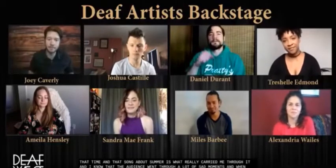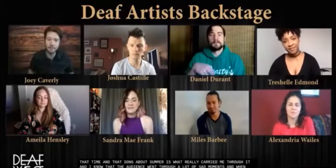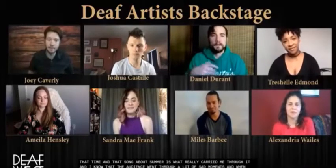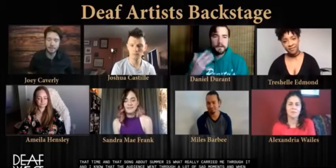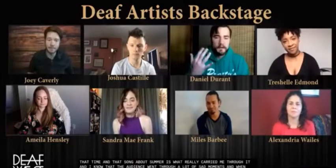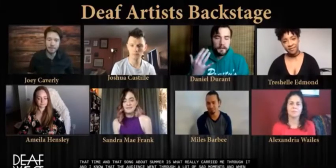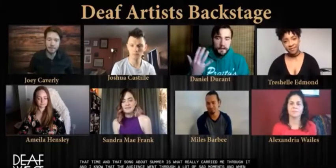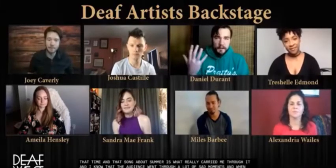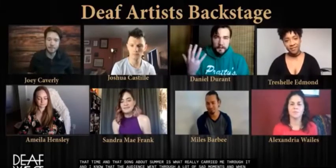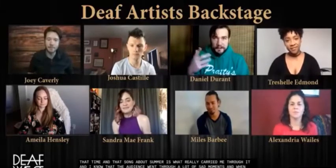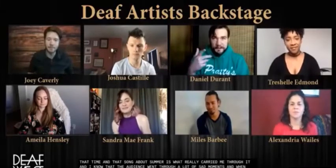Joey: Daniel